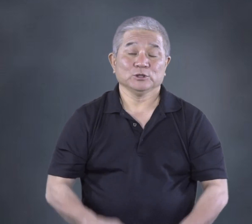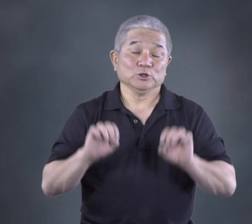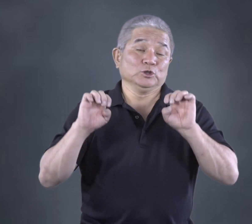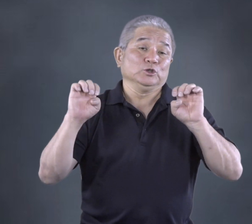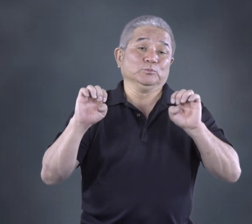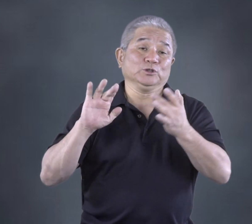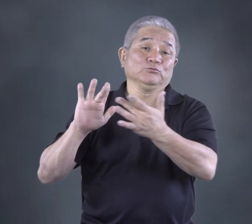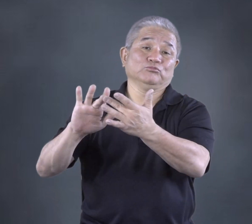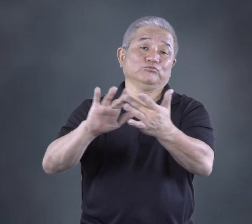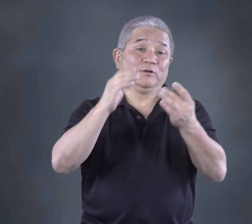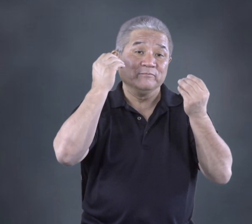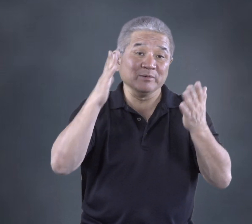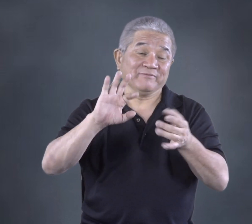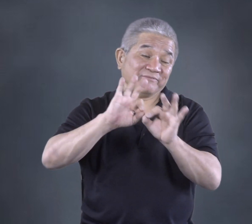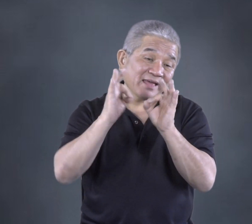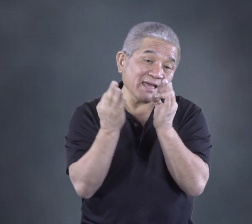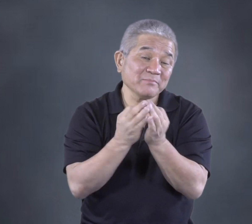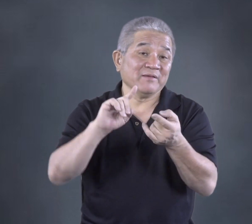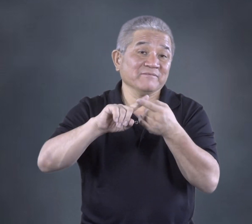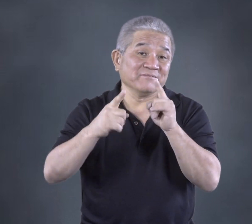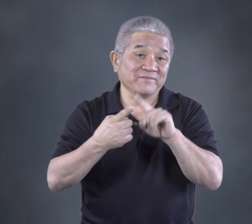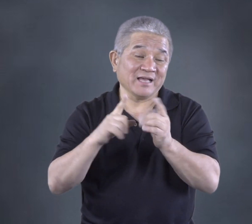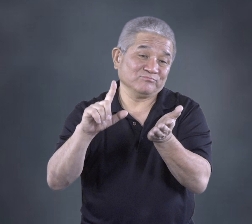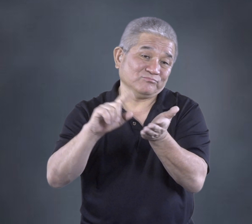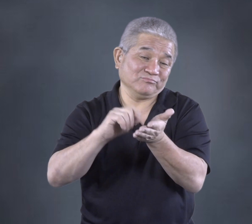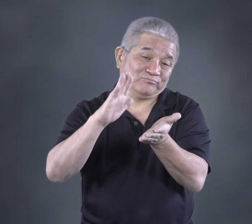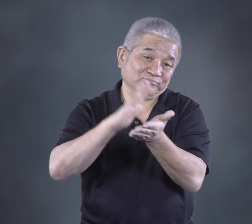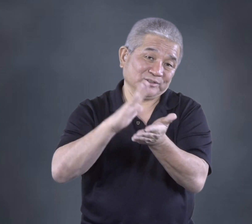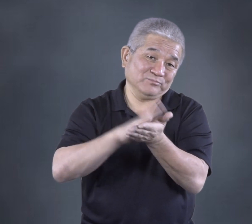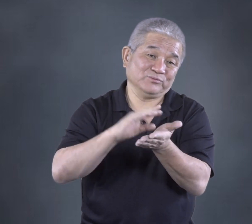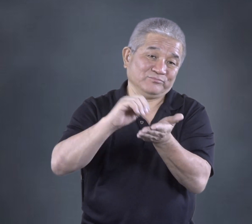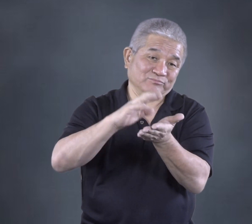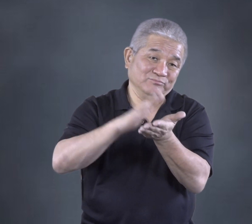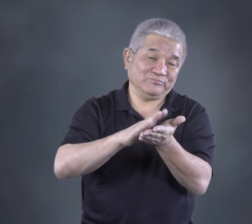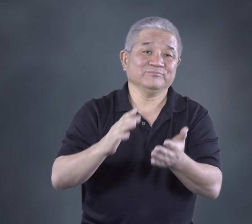Emergency contact information for family members or friends.